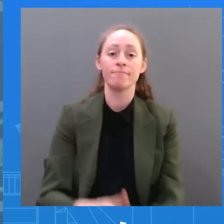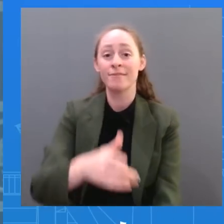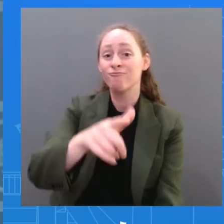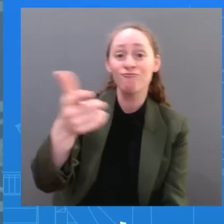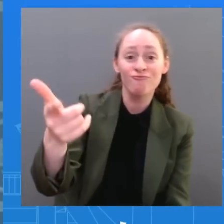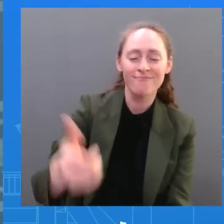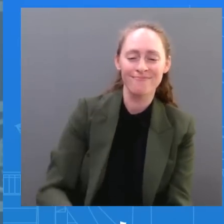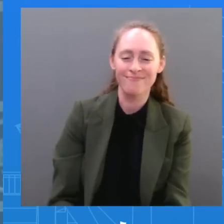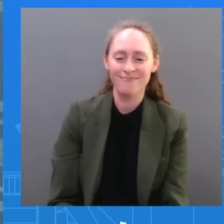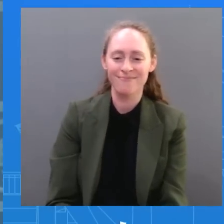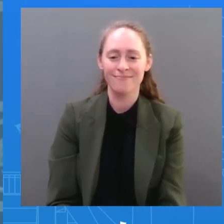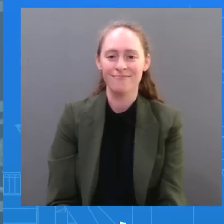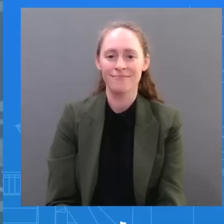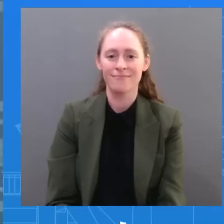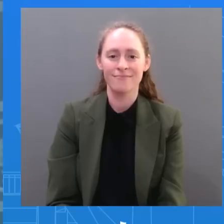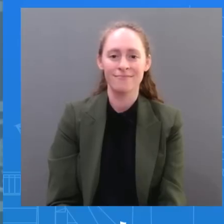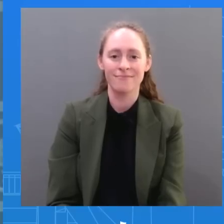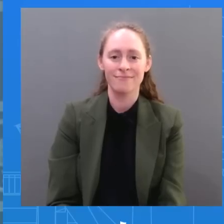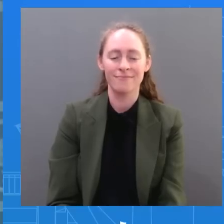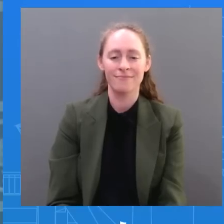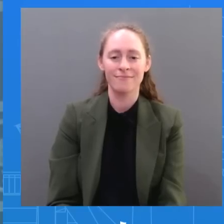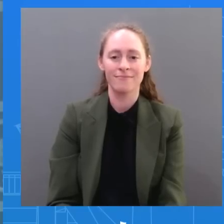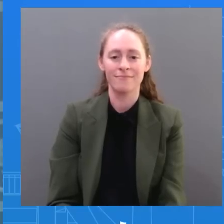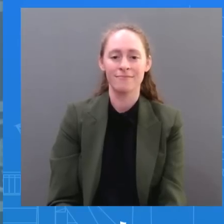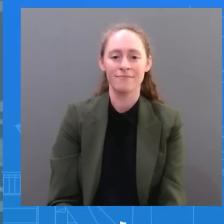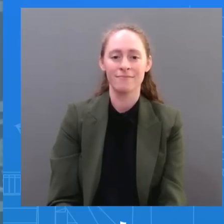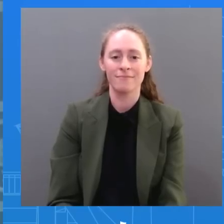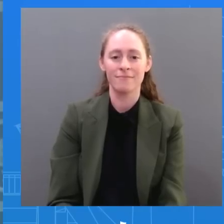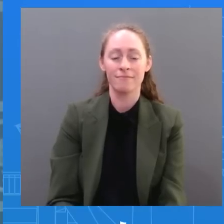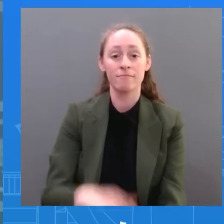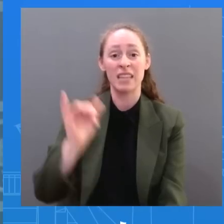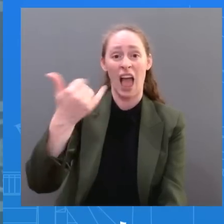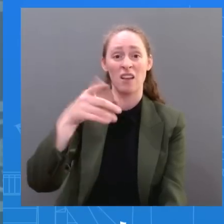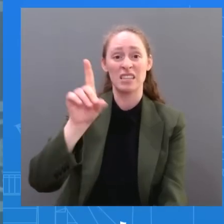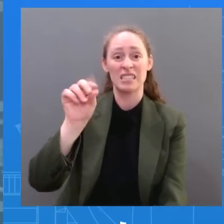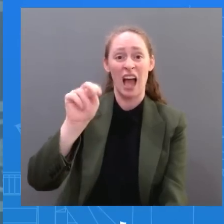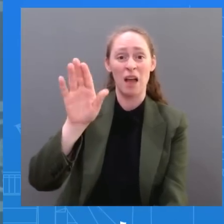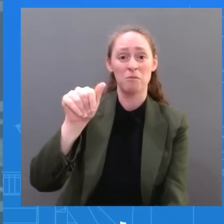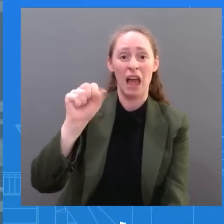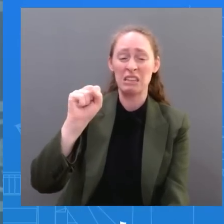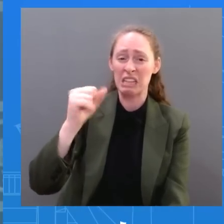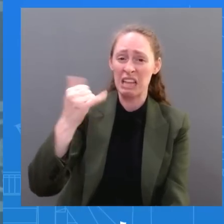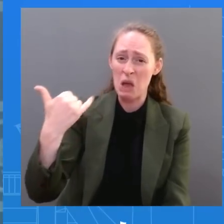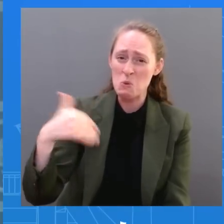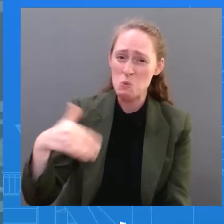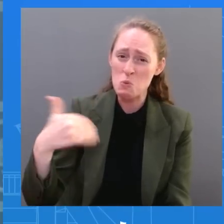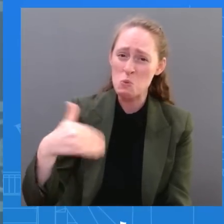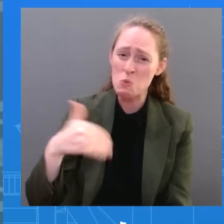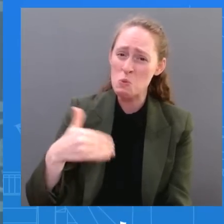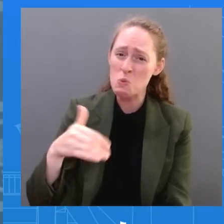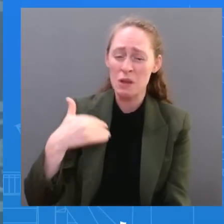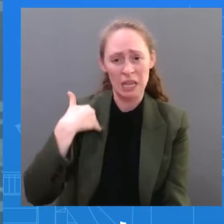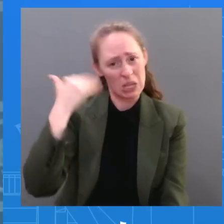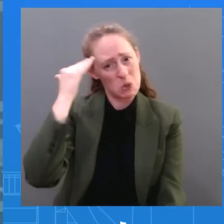which is where I think you're speaking about, could be prolonged and protracted. That is something that we have been saying for some time,